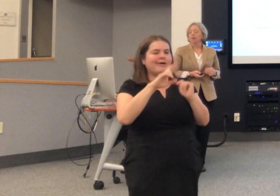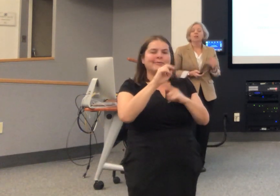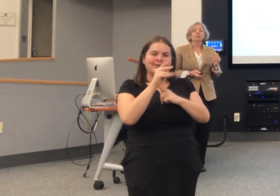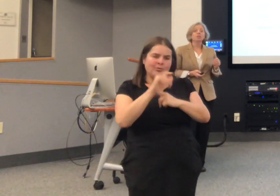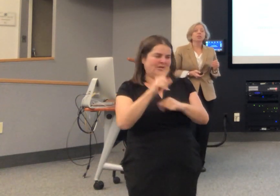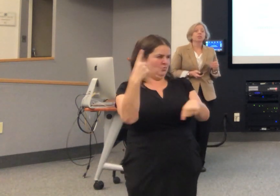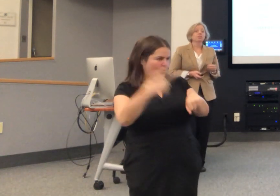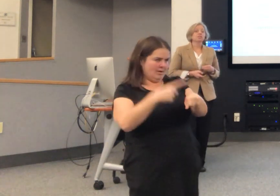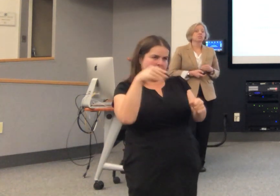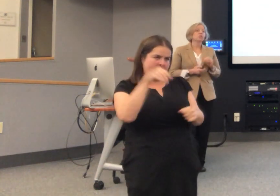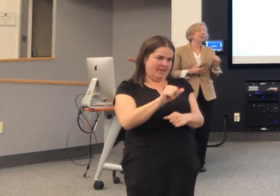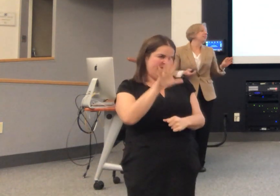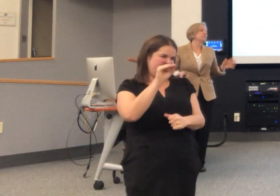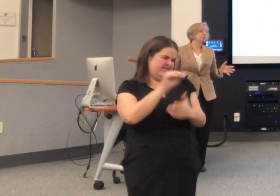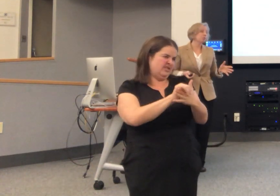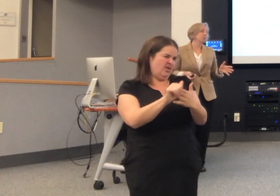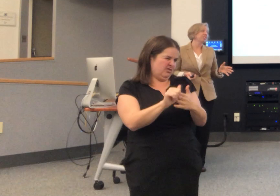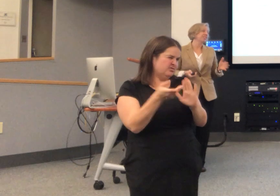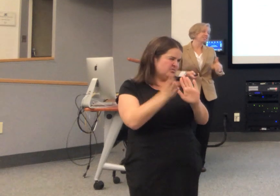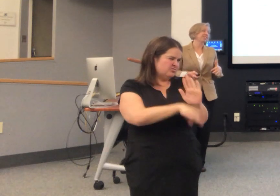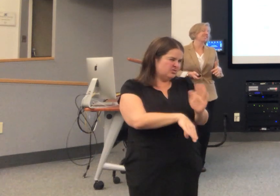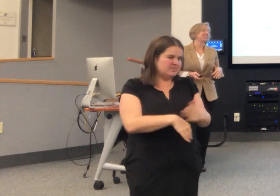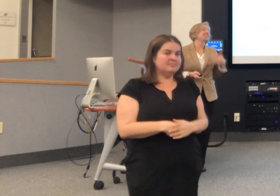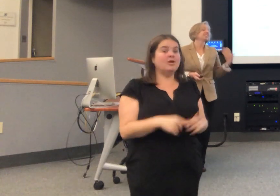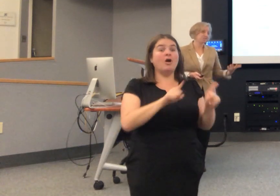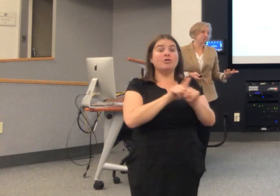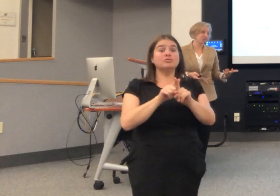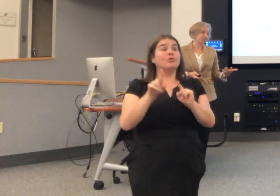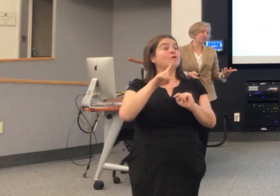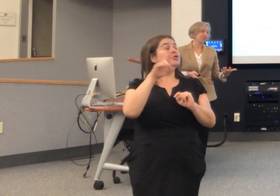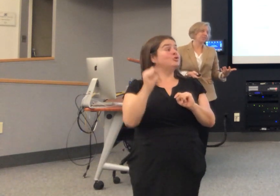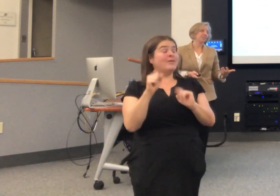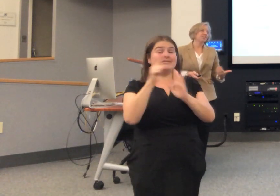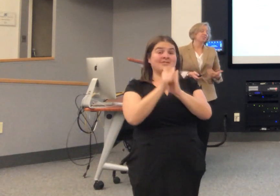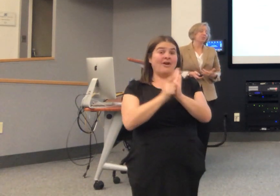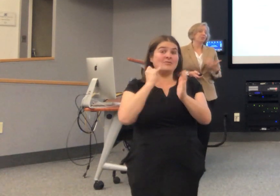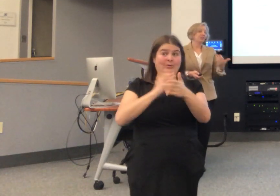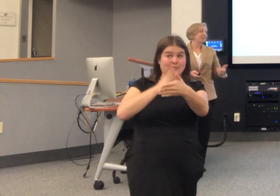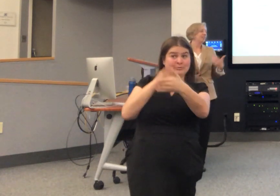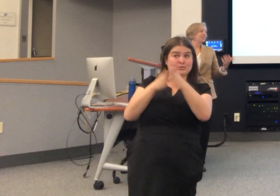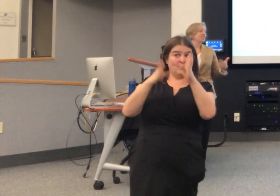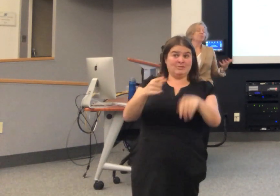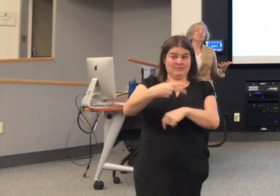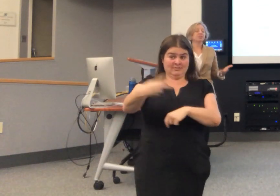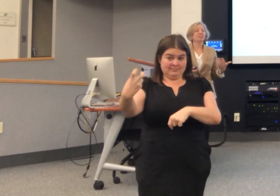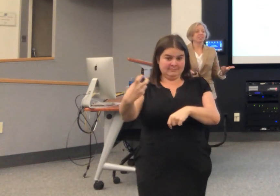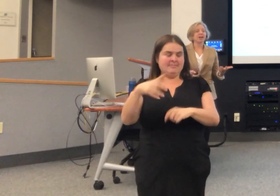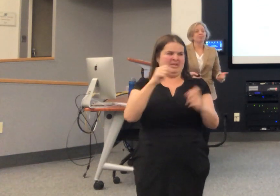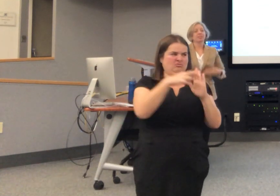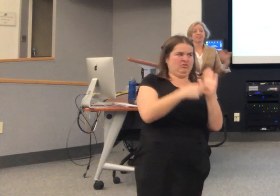The other thing is, you can't sue in the United States unless you register. So there's not much good in a copyright